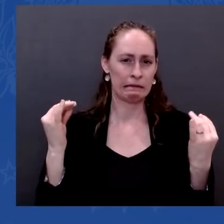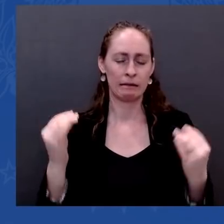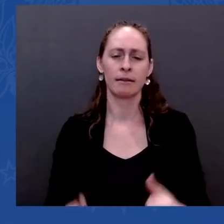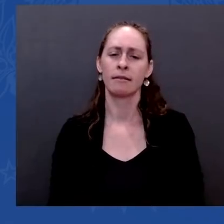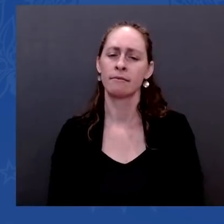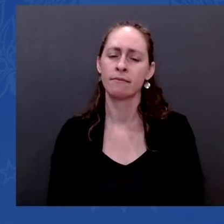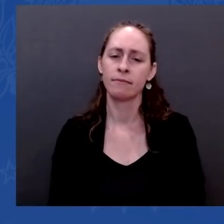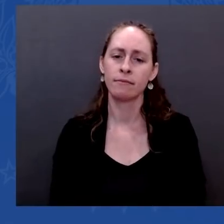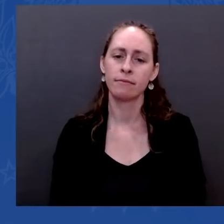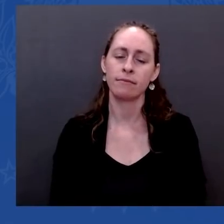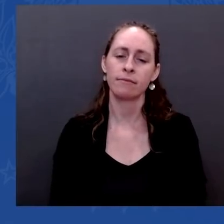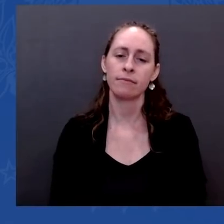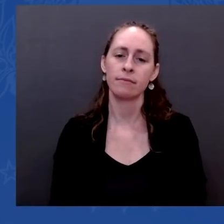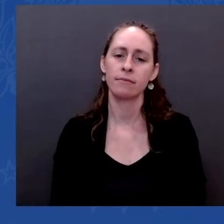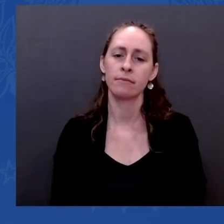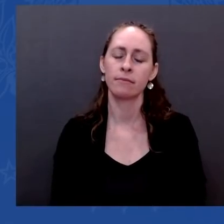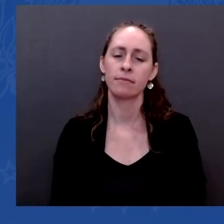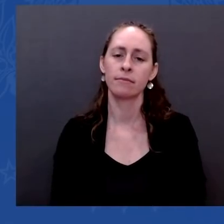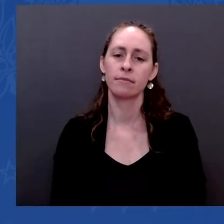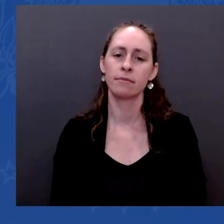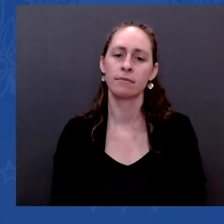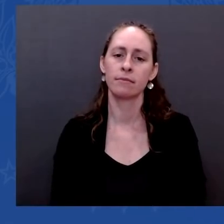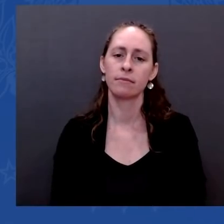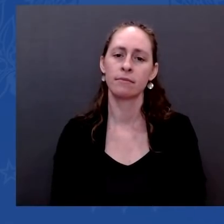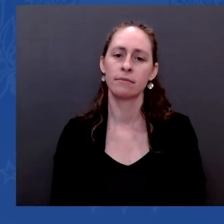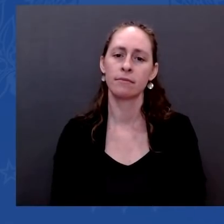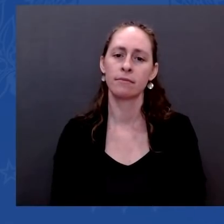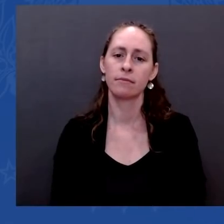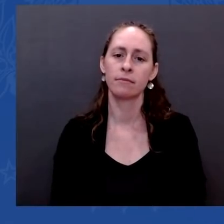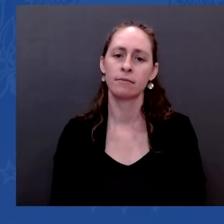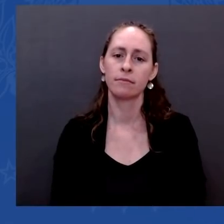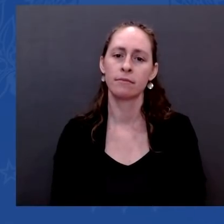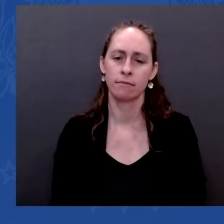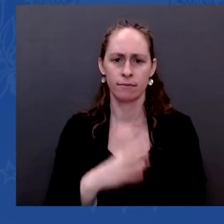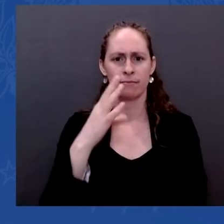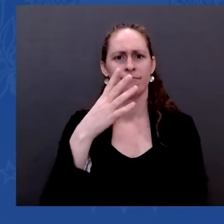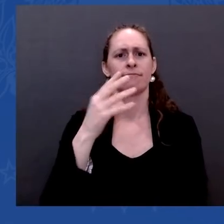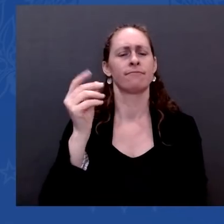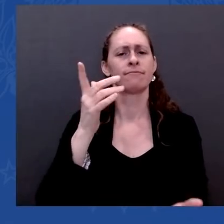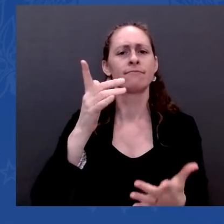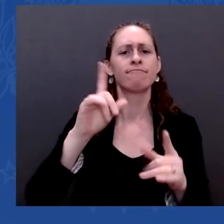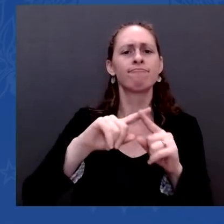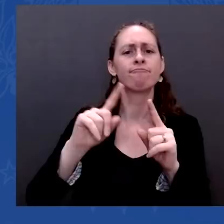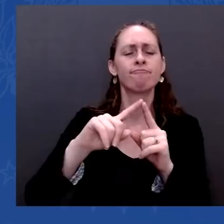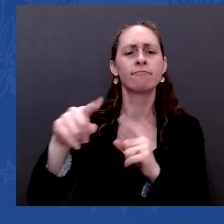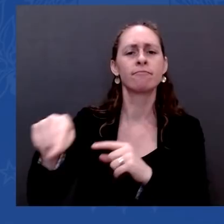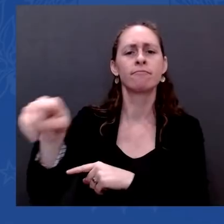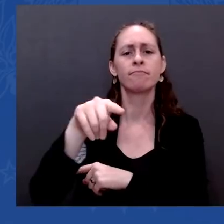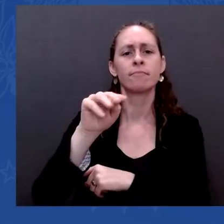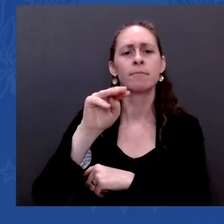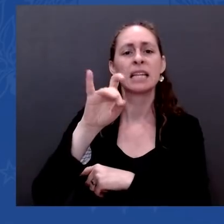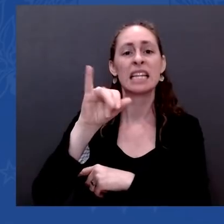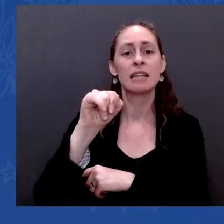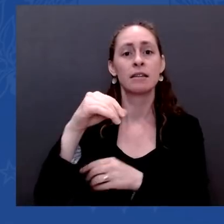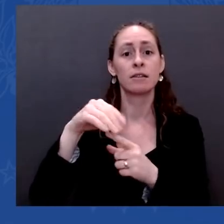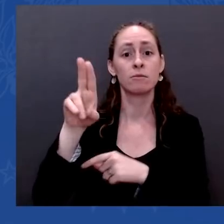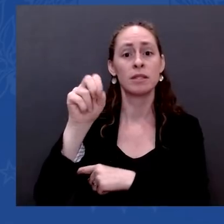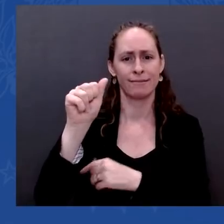and from Congress as well vis-à-vis Germany about the reliability of Germany as an ally. This has been called into question.